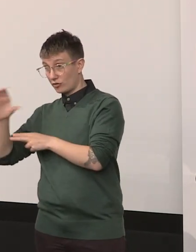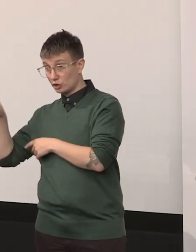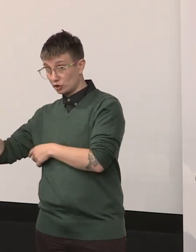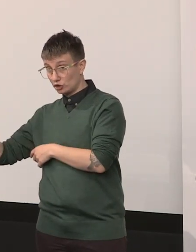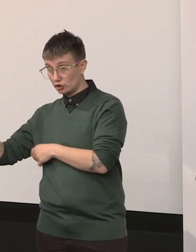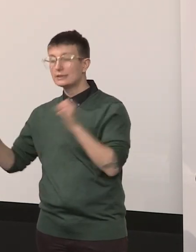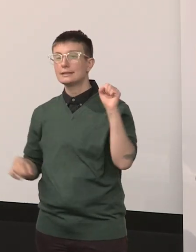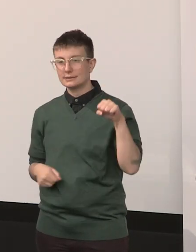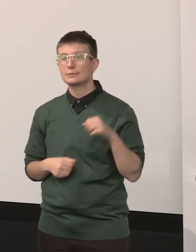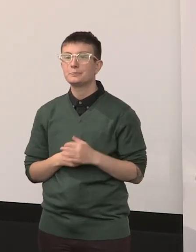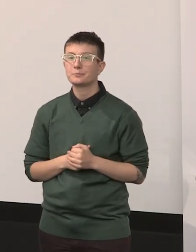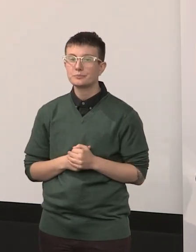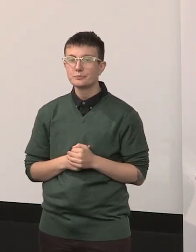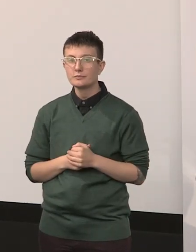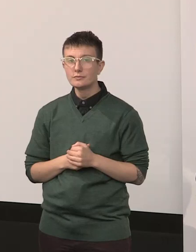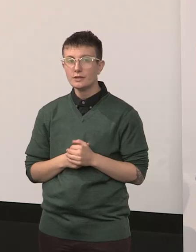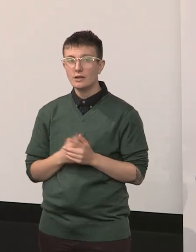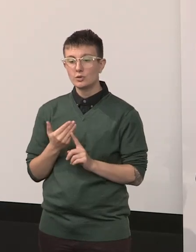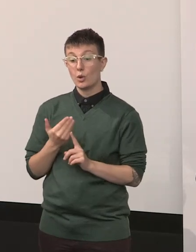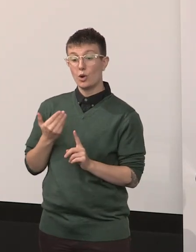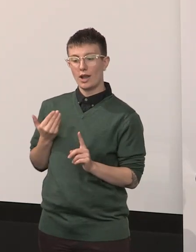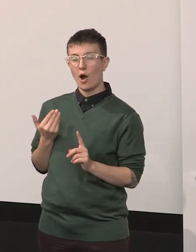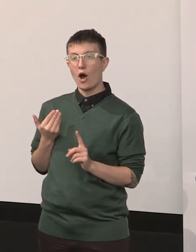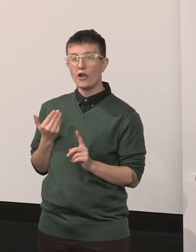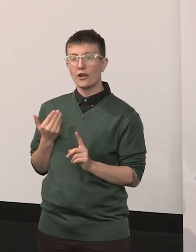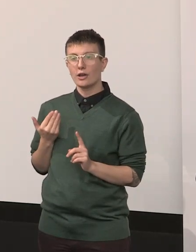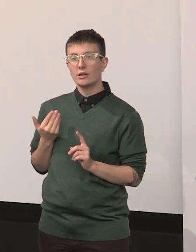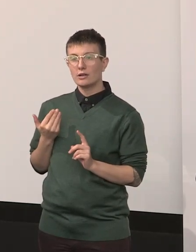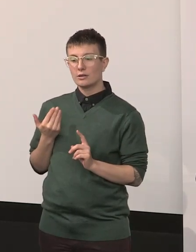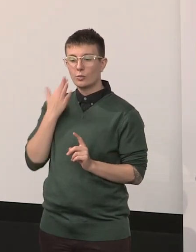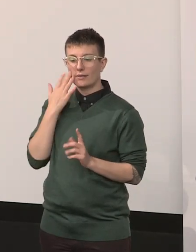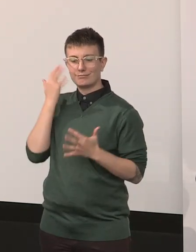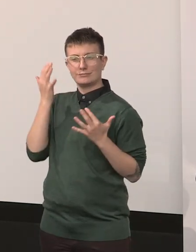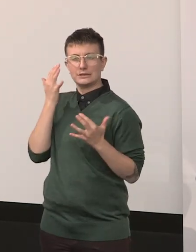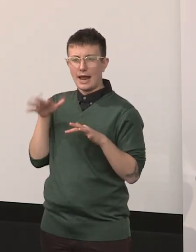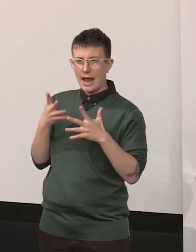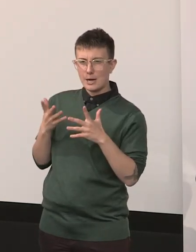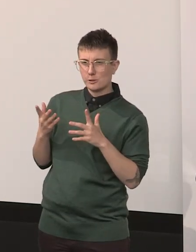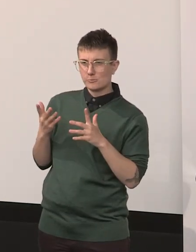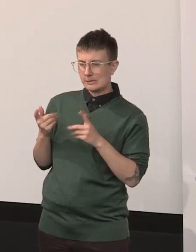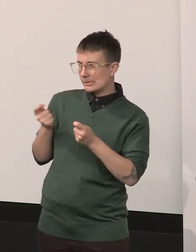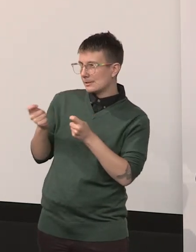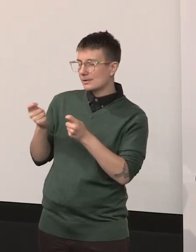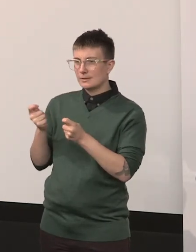Yes, correct. So, you will recall early on in our response to